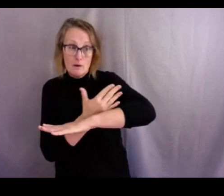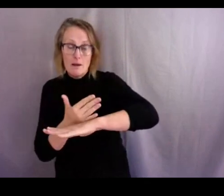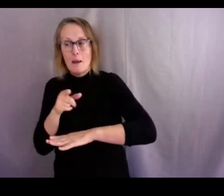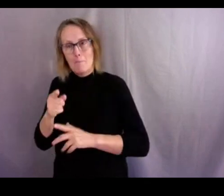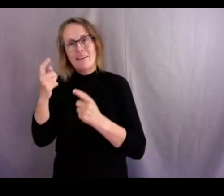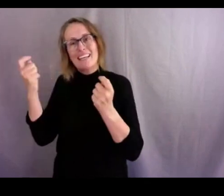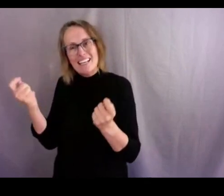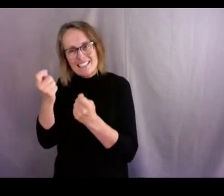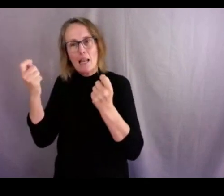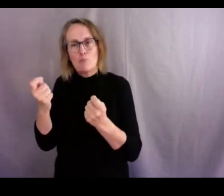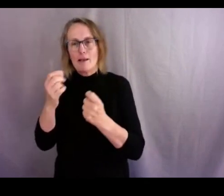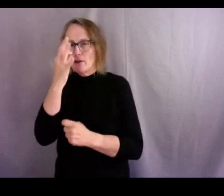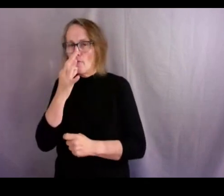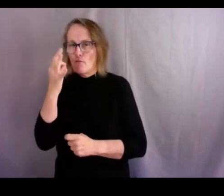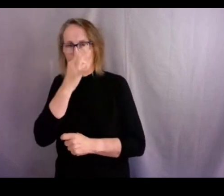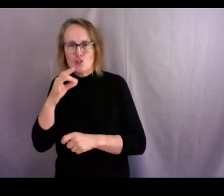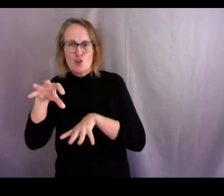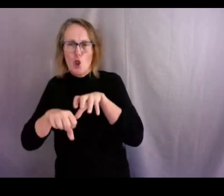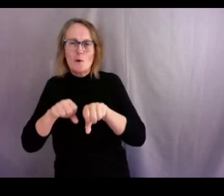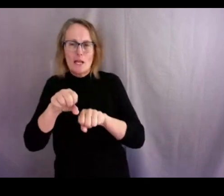as he did in many other settings.